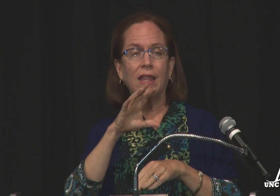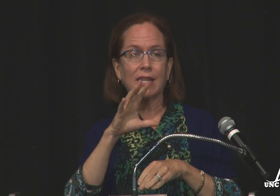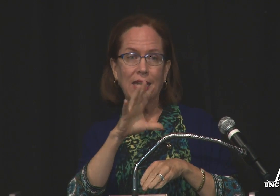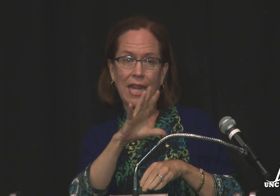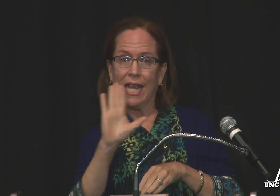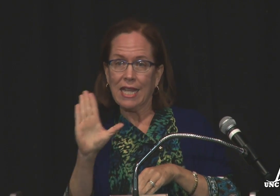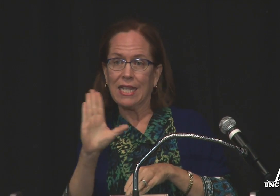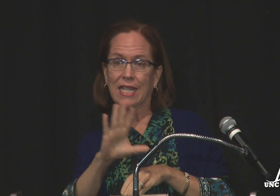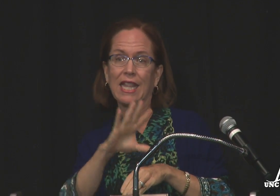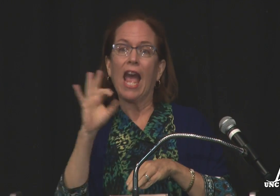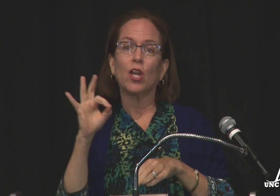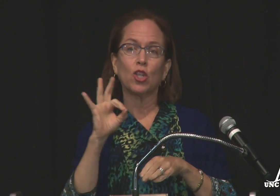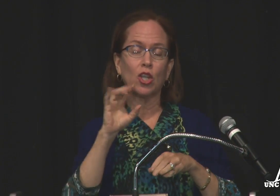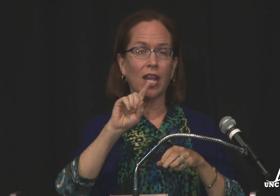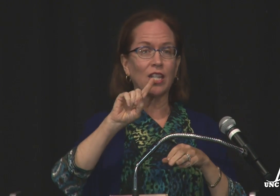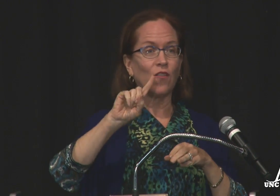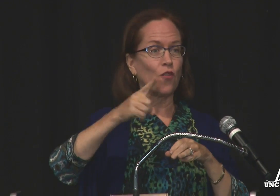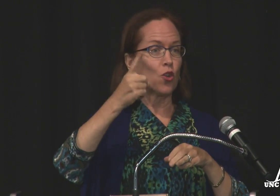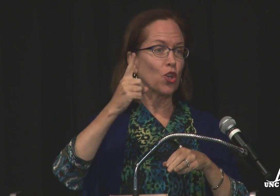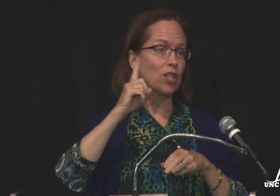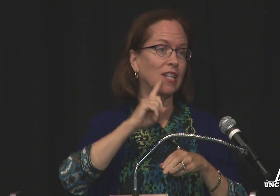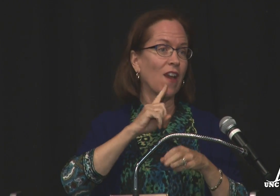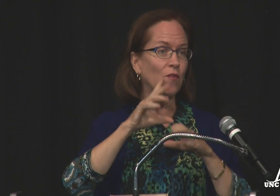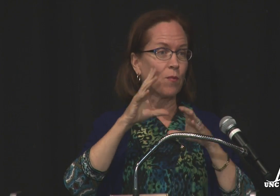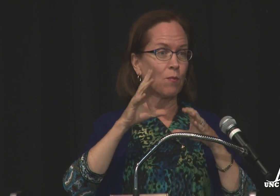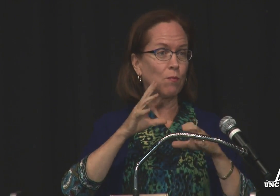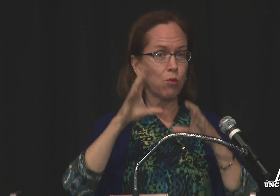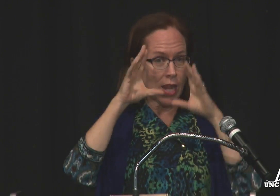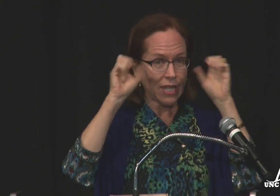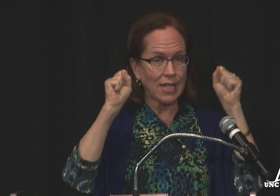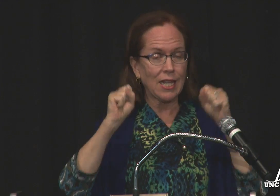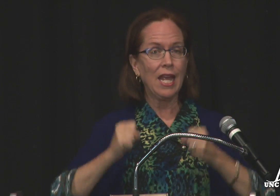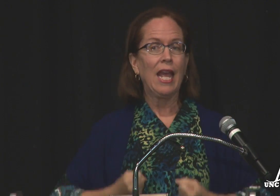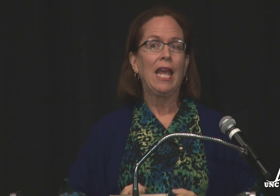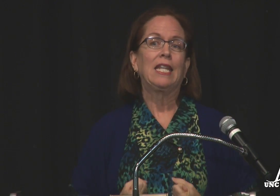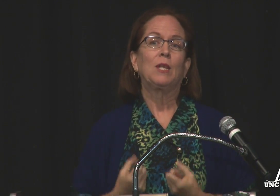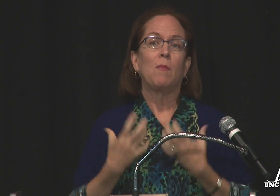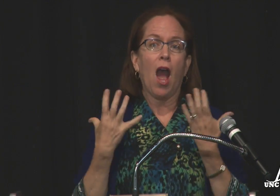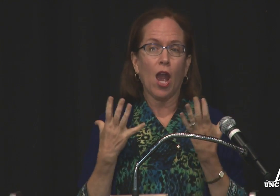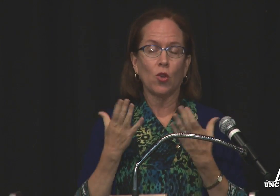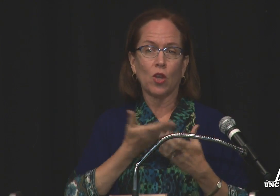And his selection as the first deaf president inspired